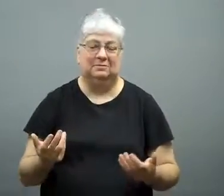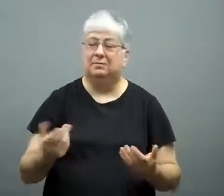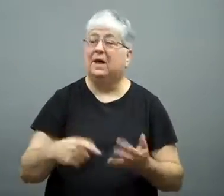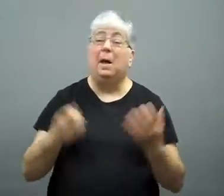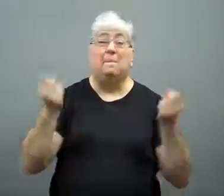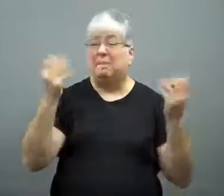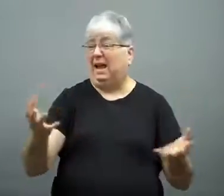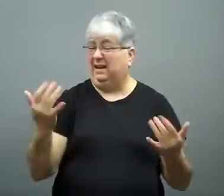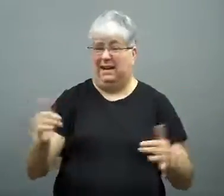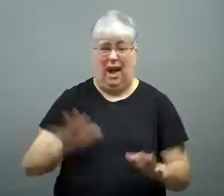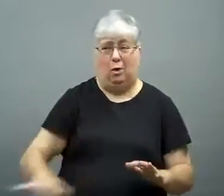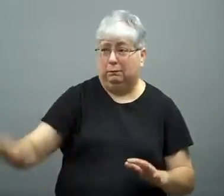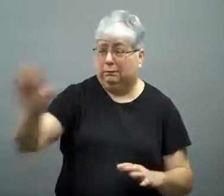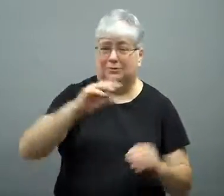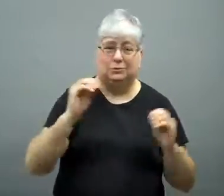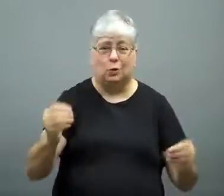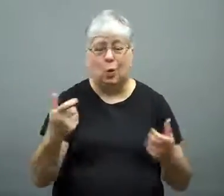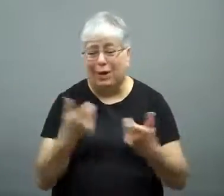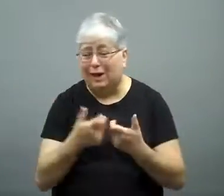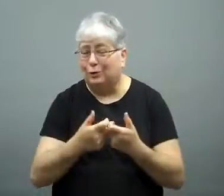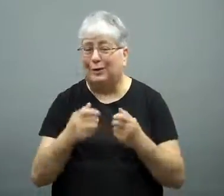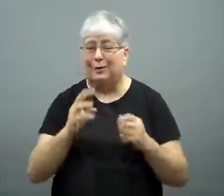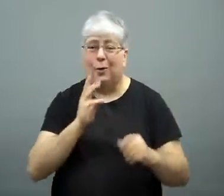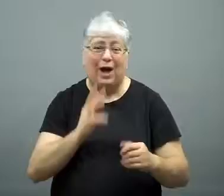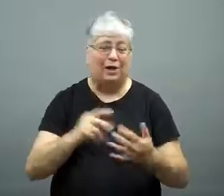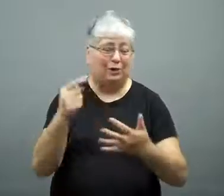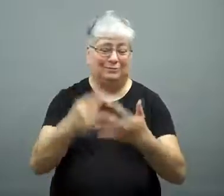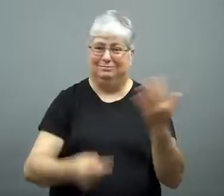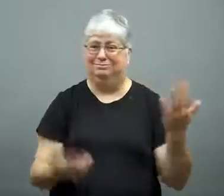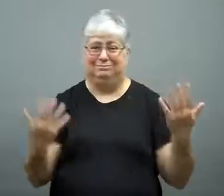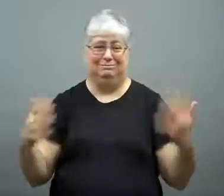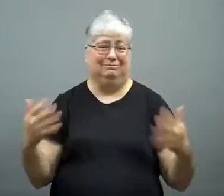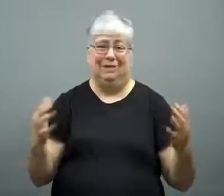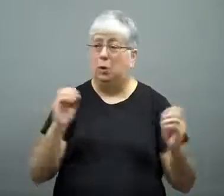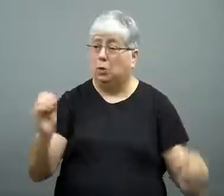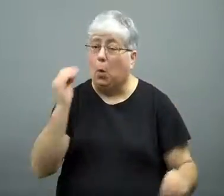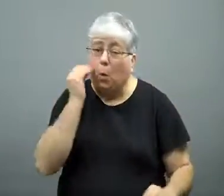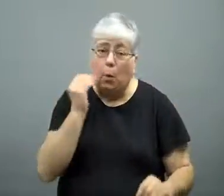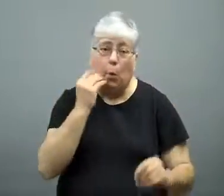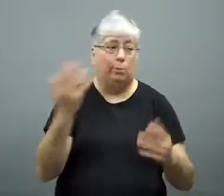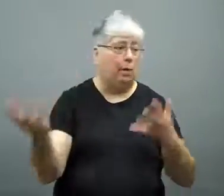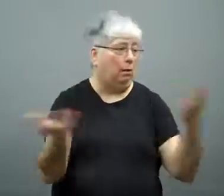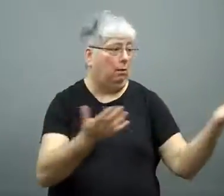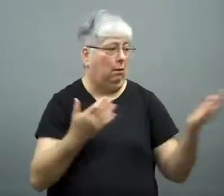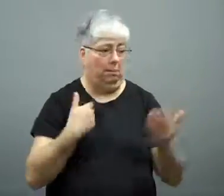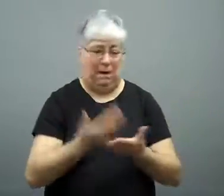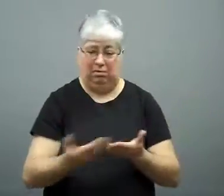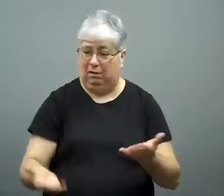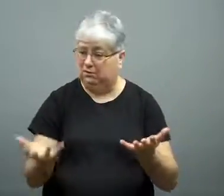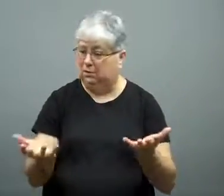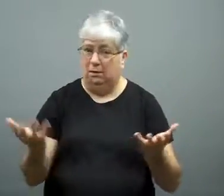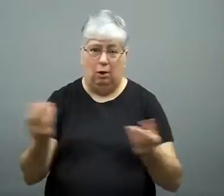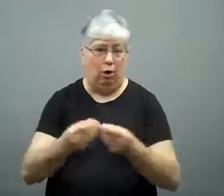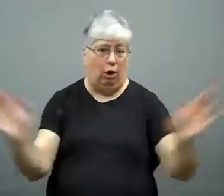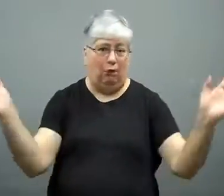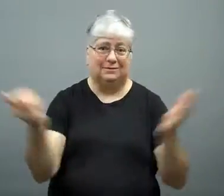Many people are without electricity and water, and are homeless,